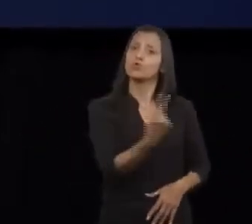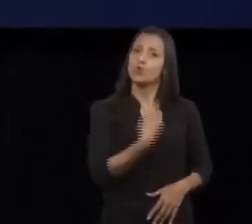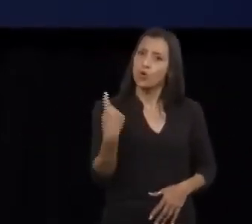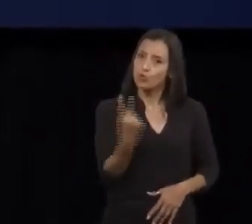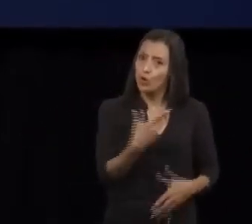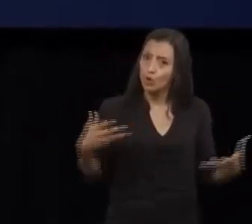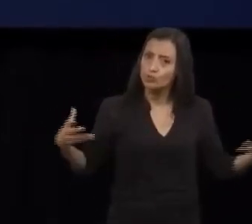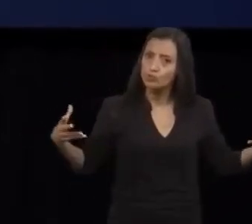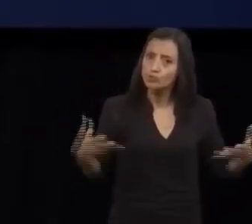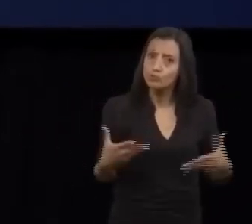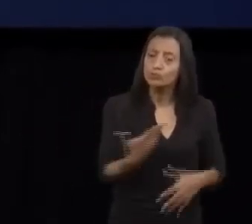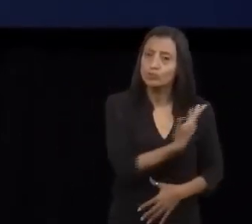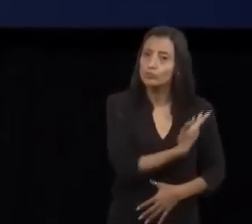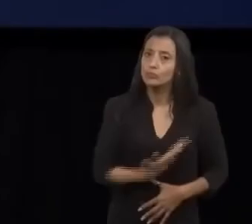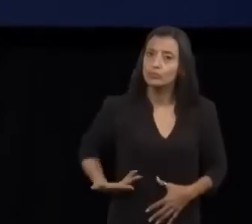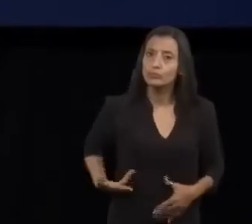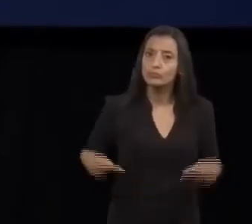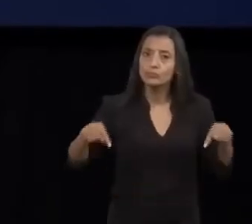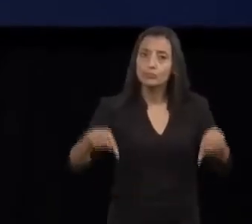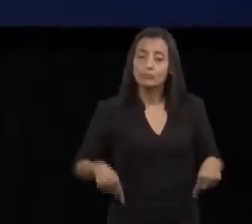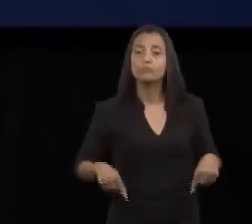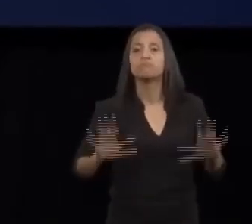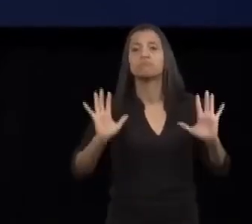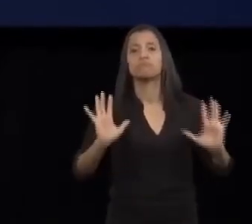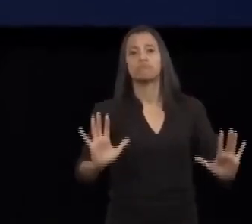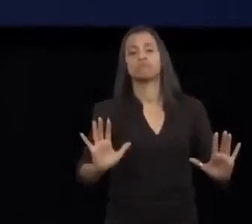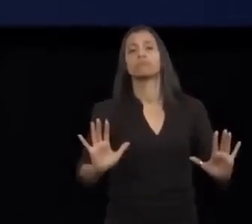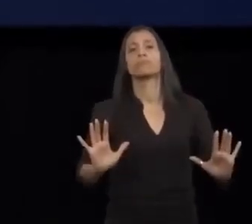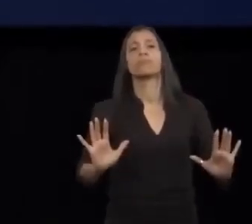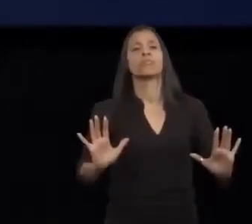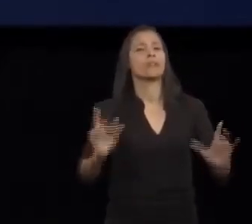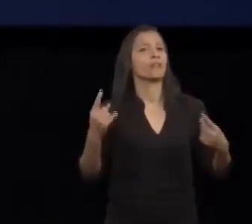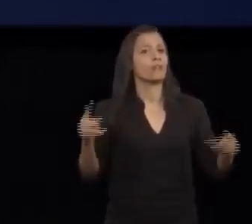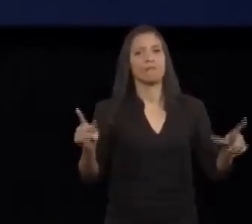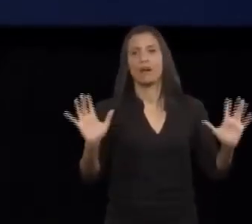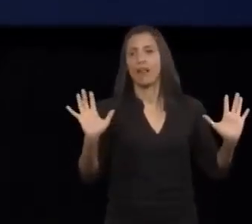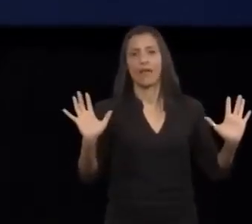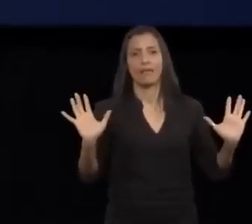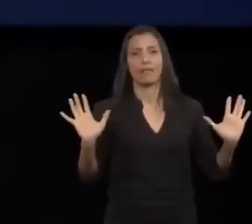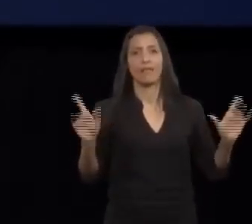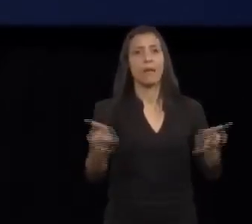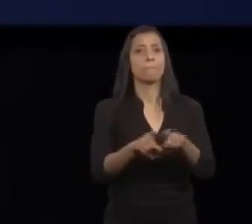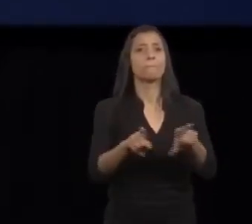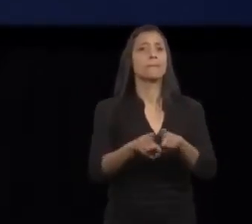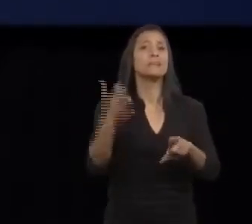unlike traditional politics,